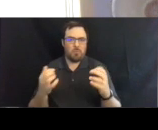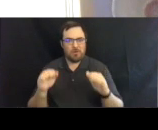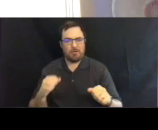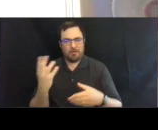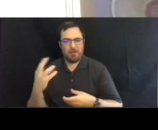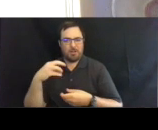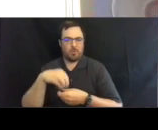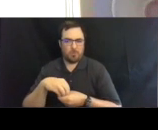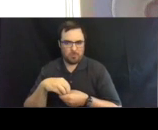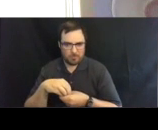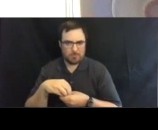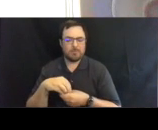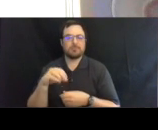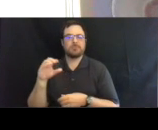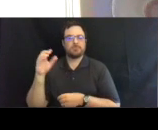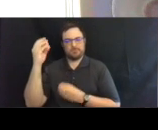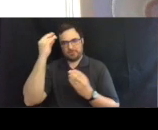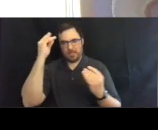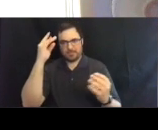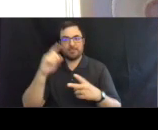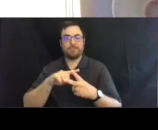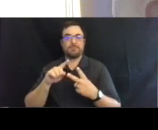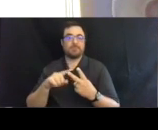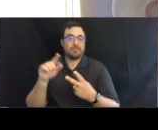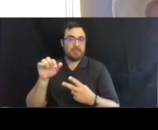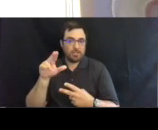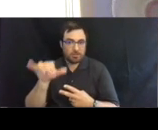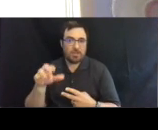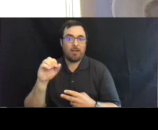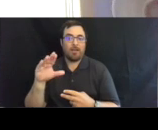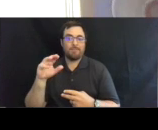What can I include for theory of mind? And this is an area that I just added in